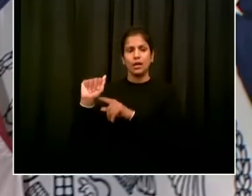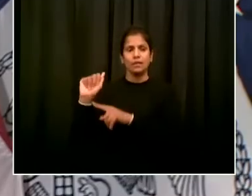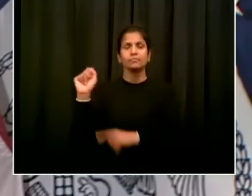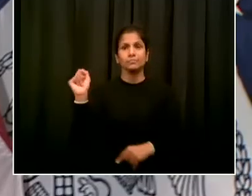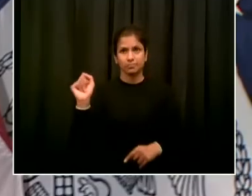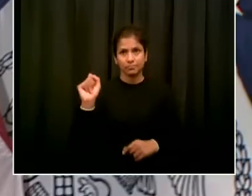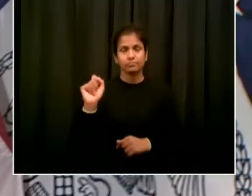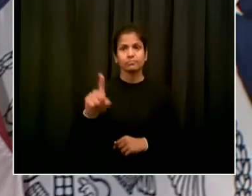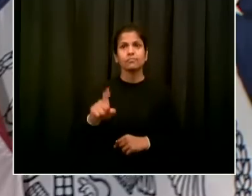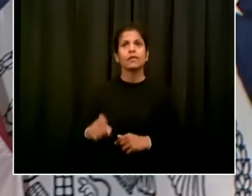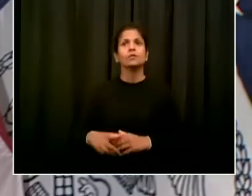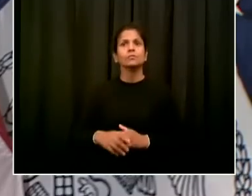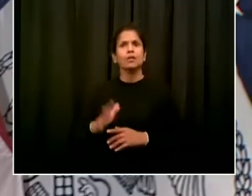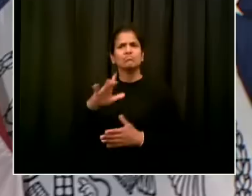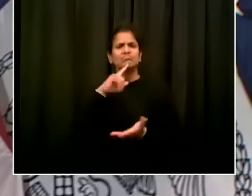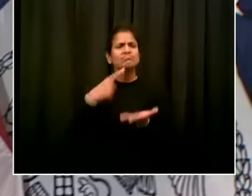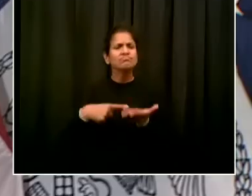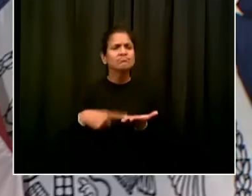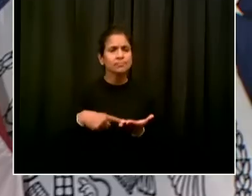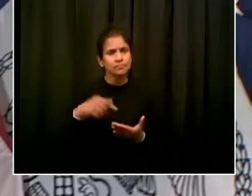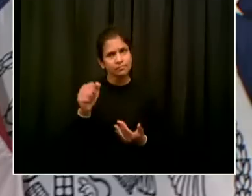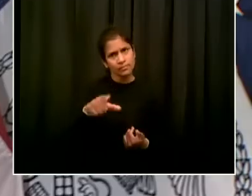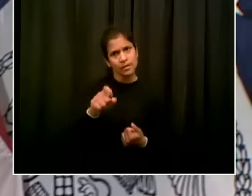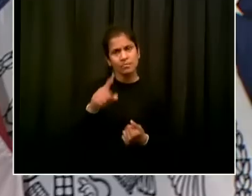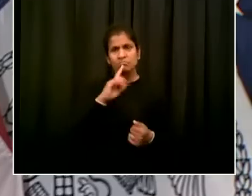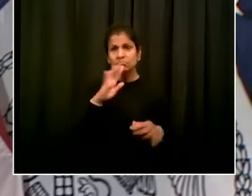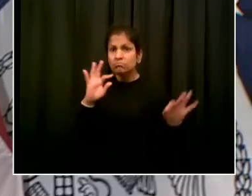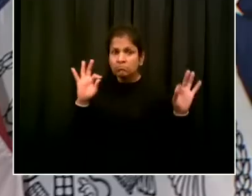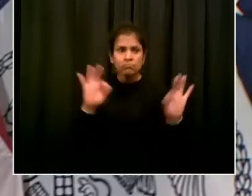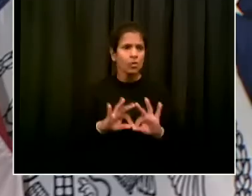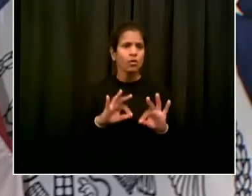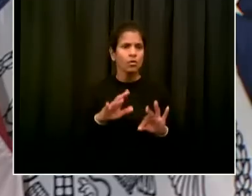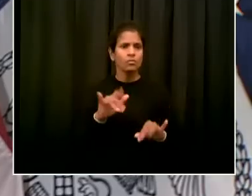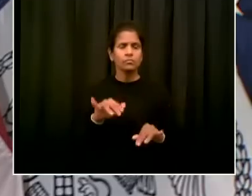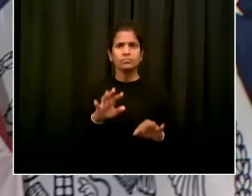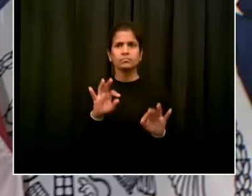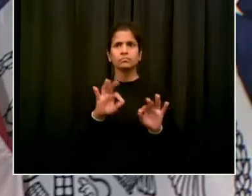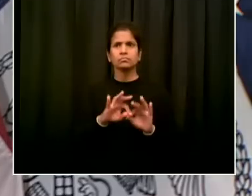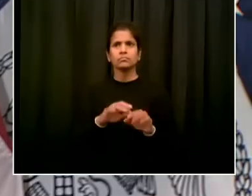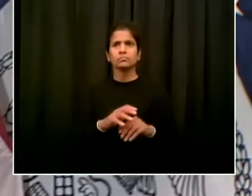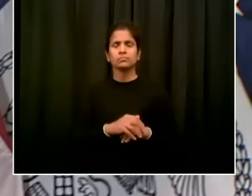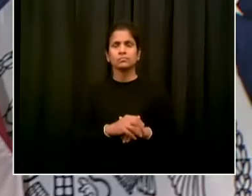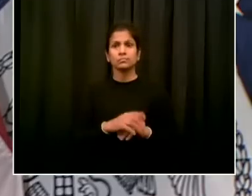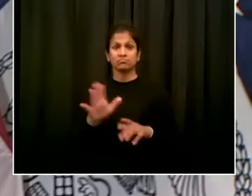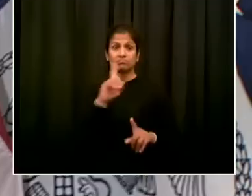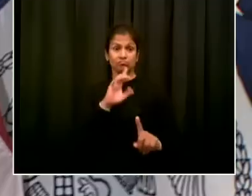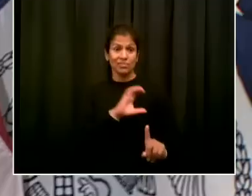ATTORNEY GENERAL ISSUED ARROW OR RECOMMENDING THAT THE NYPD